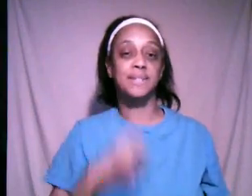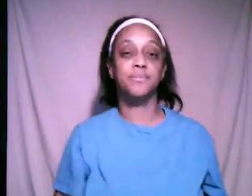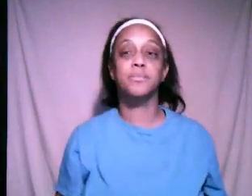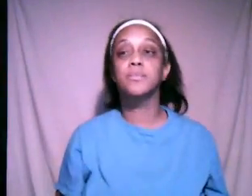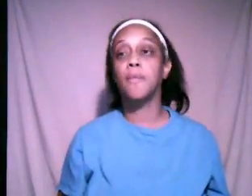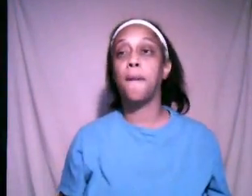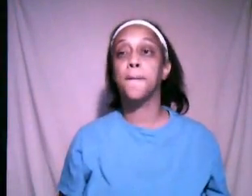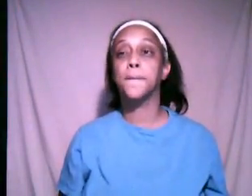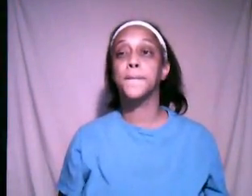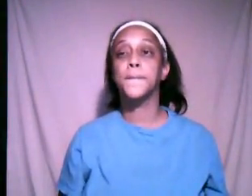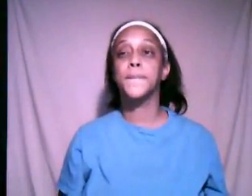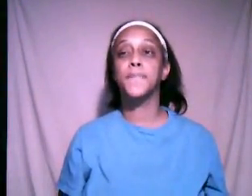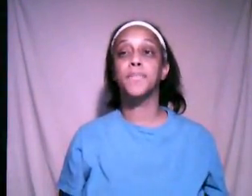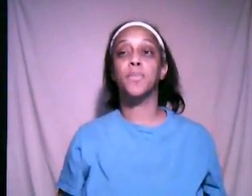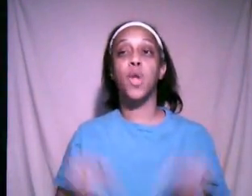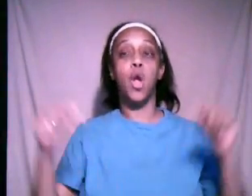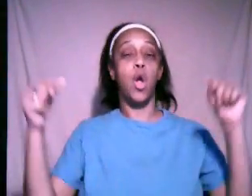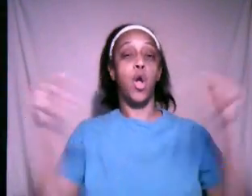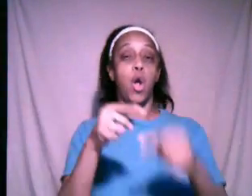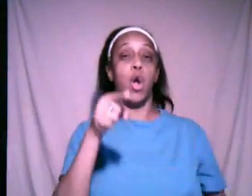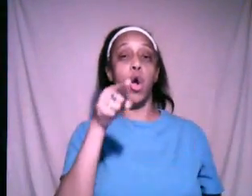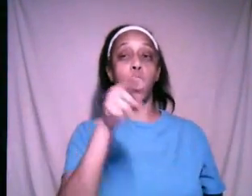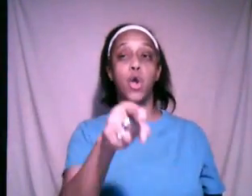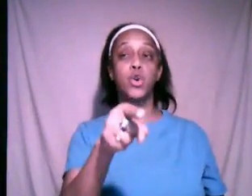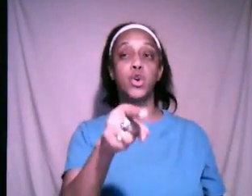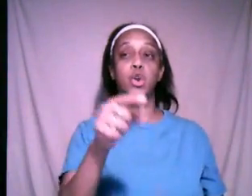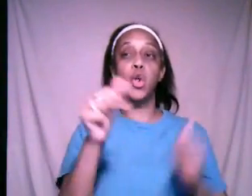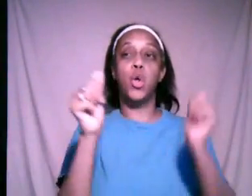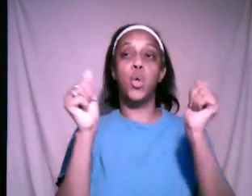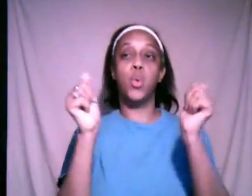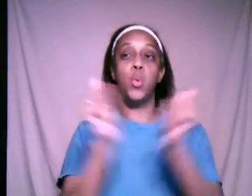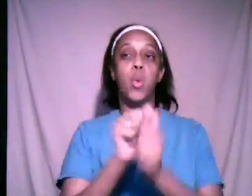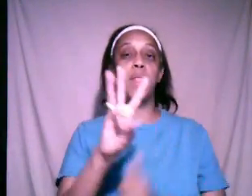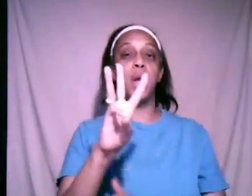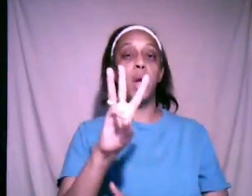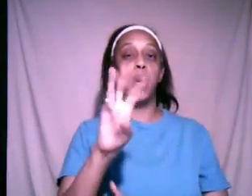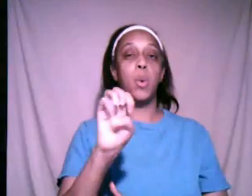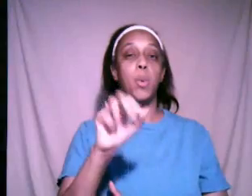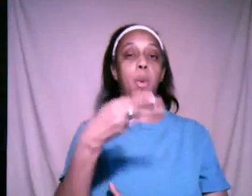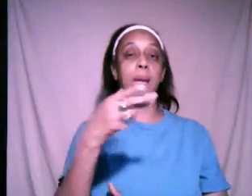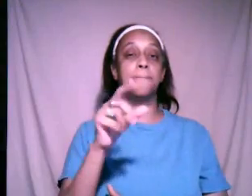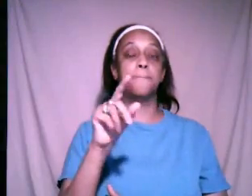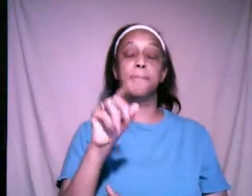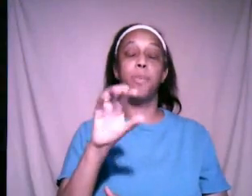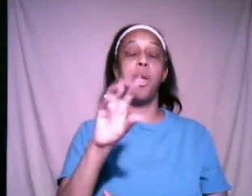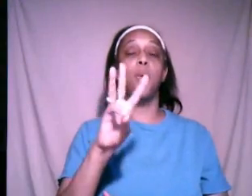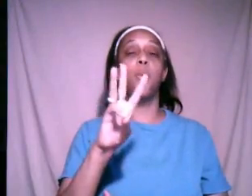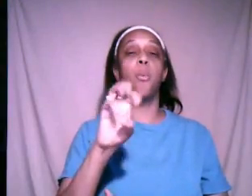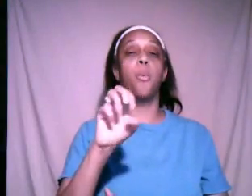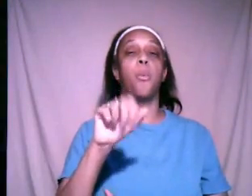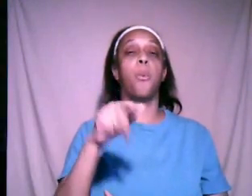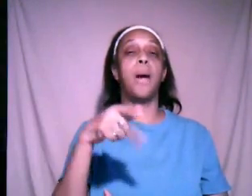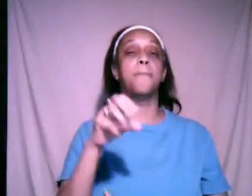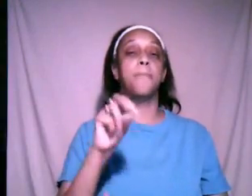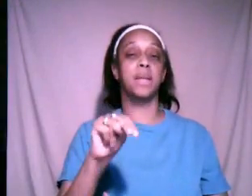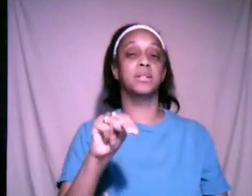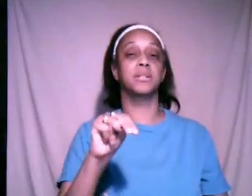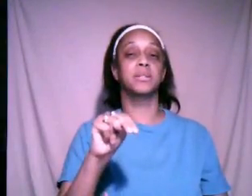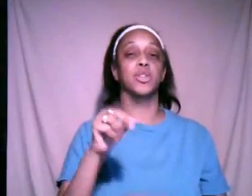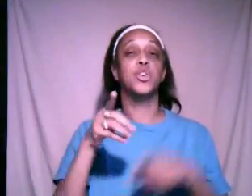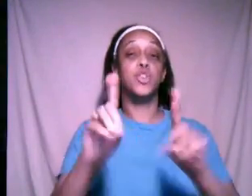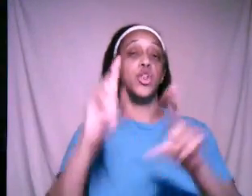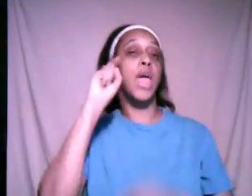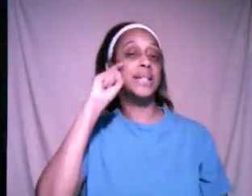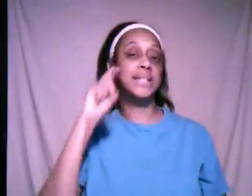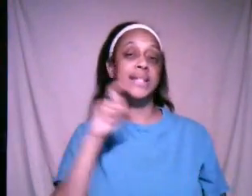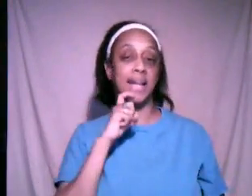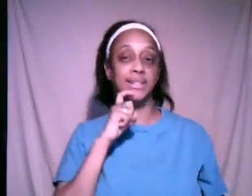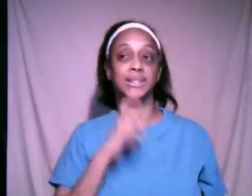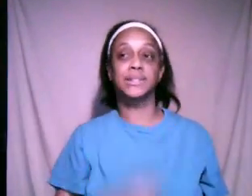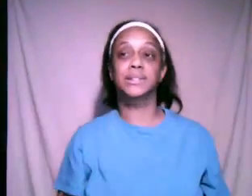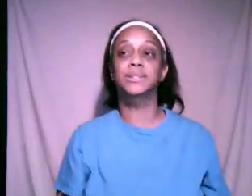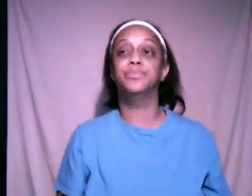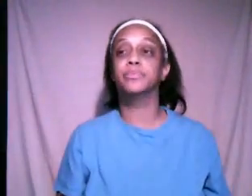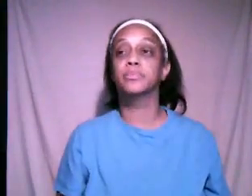* Hurt you with weapons or objects during sex.